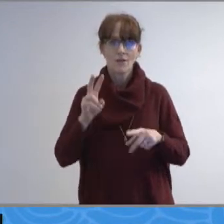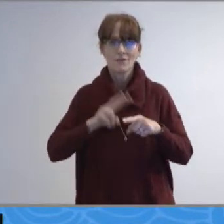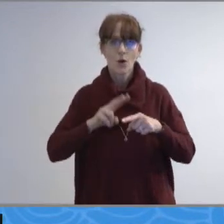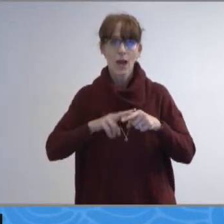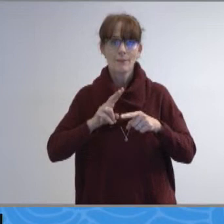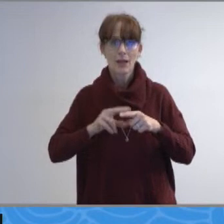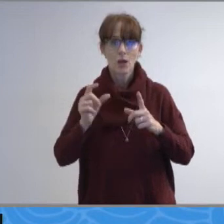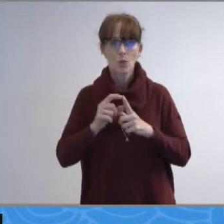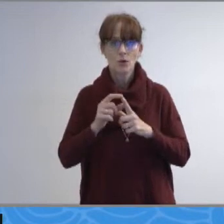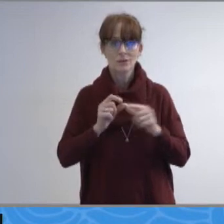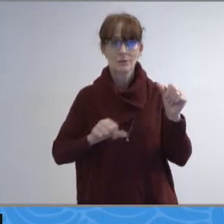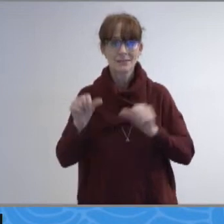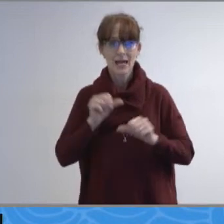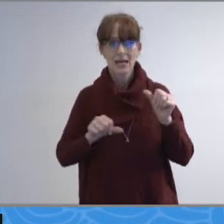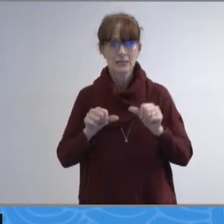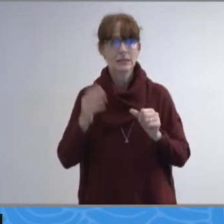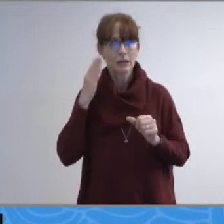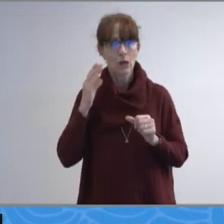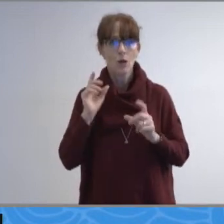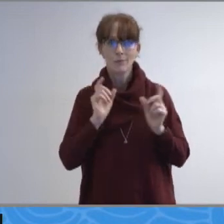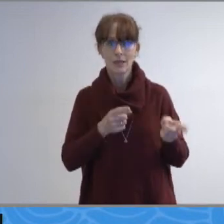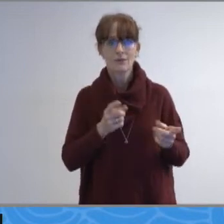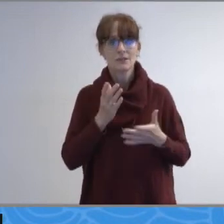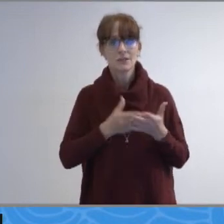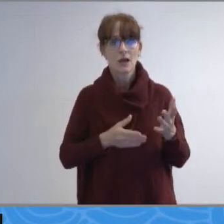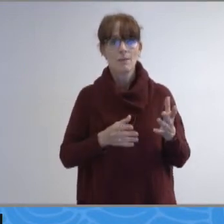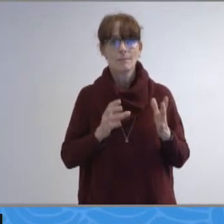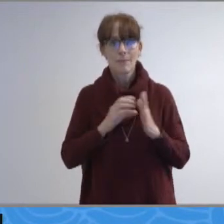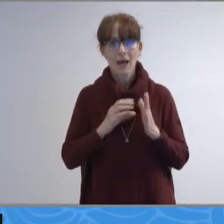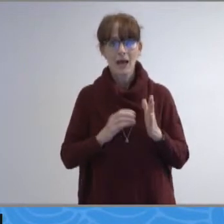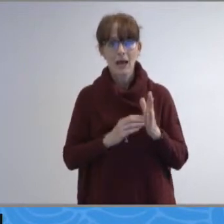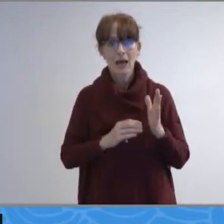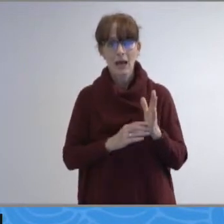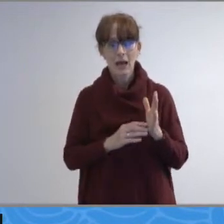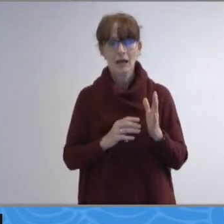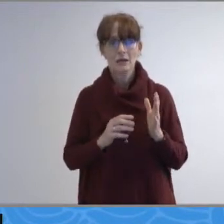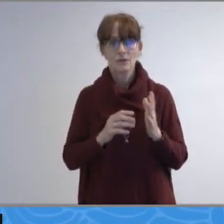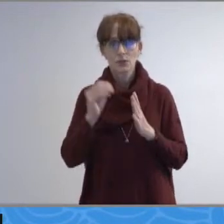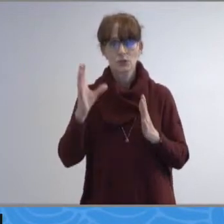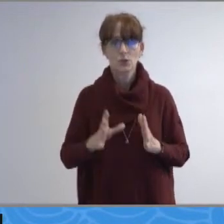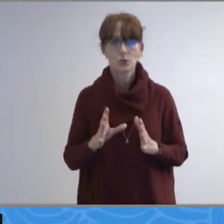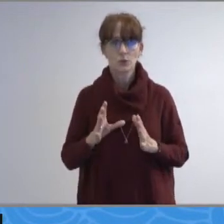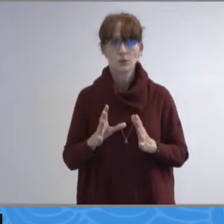And if I'm a science teacher, I know I'm about to give them some passages that the kid, the student will be able to comprehend,